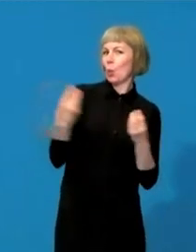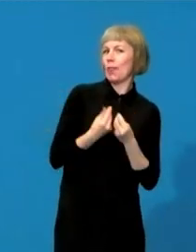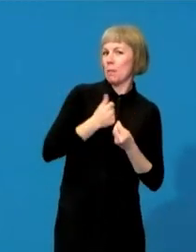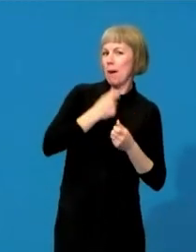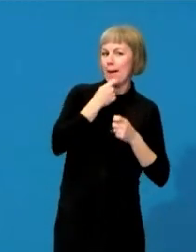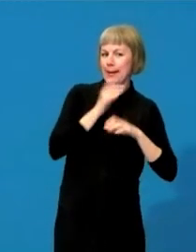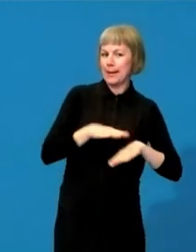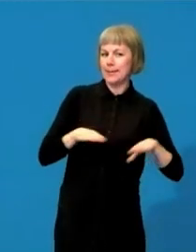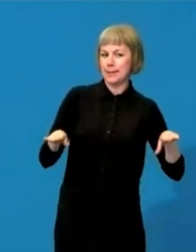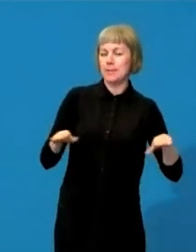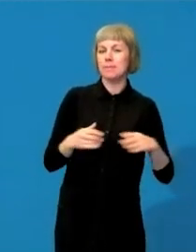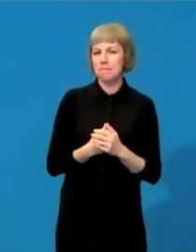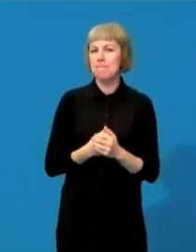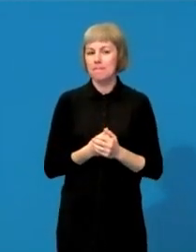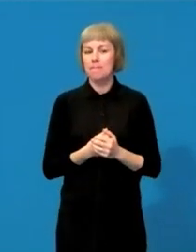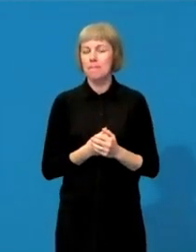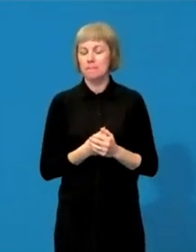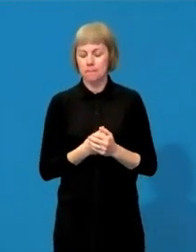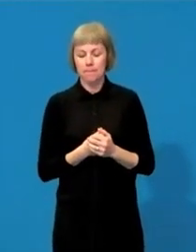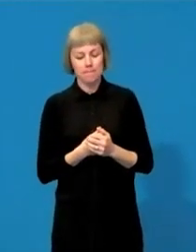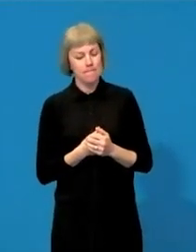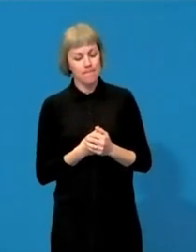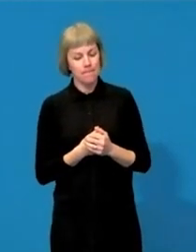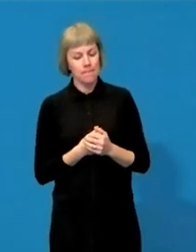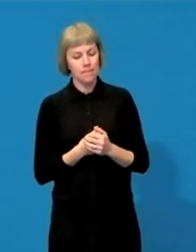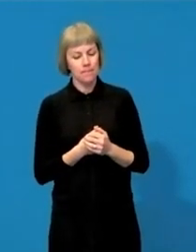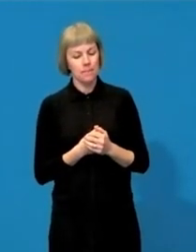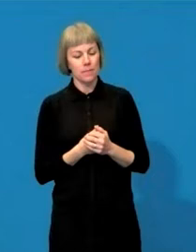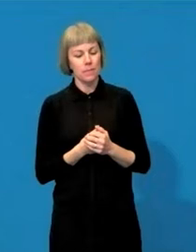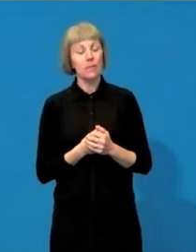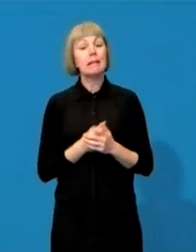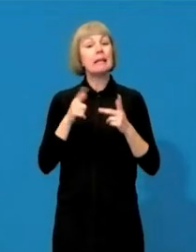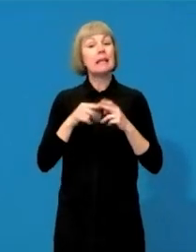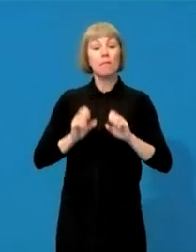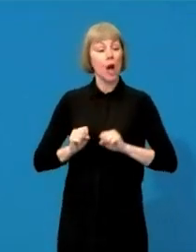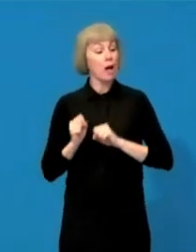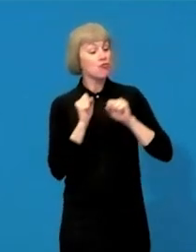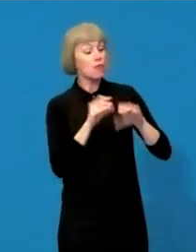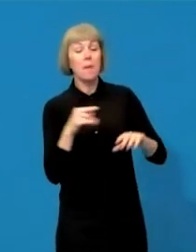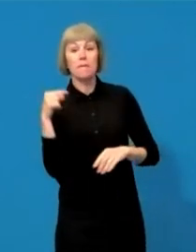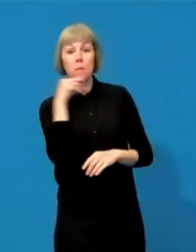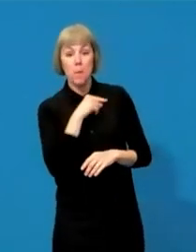So, I will - people like - like all the people that I know help me look after